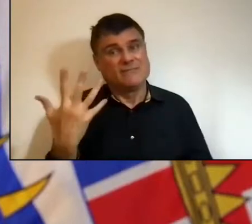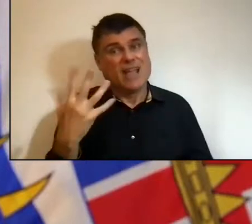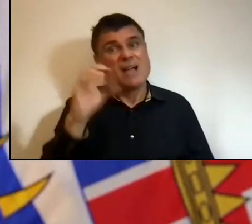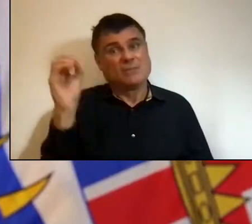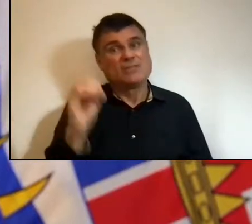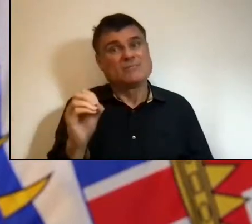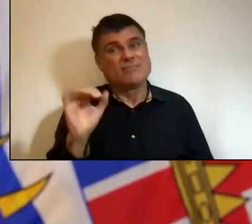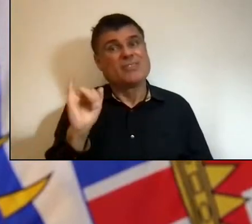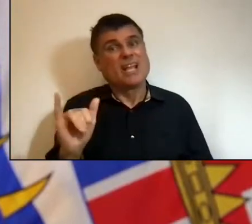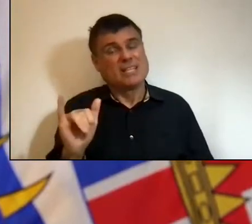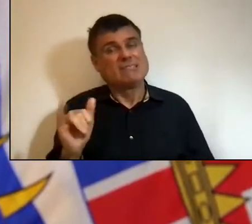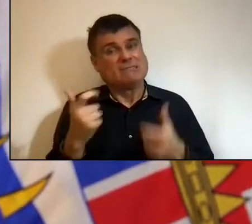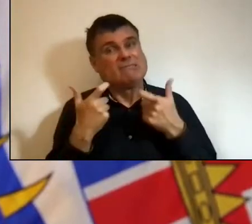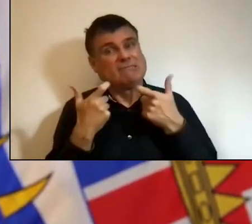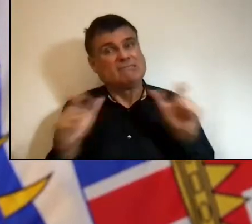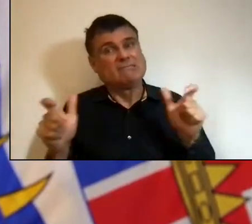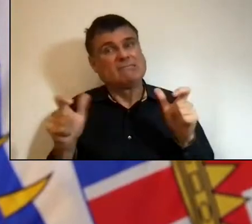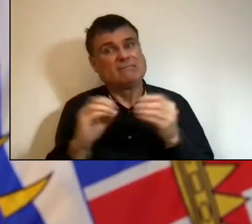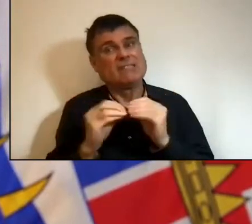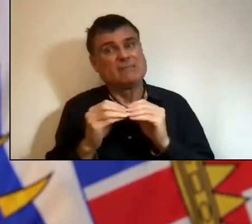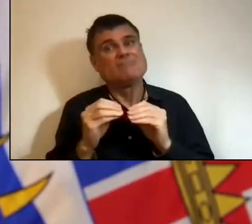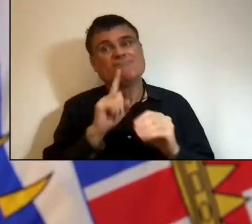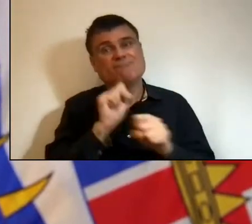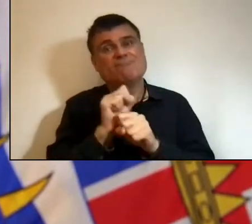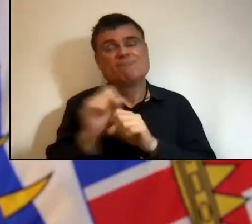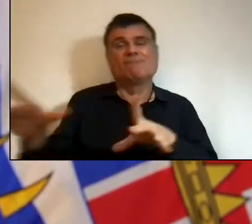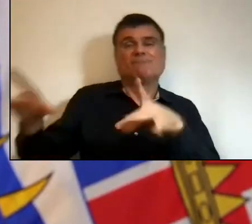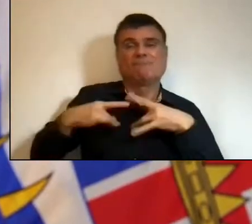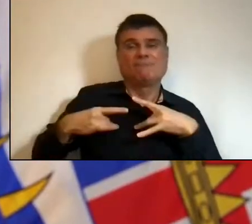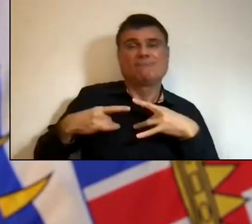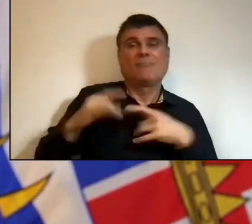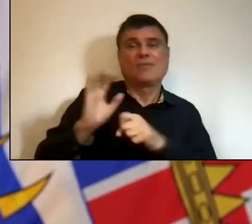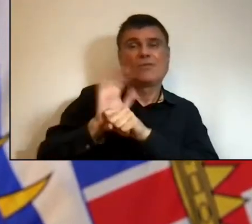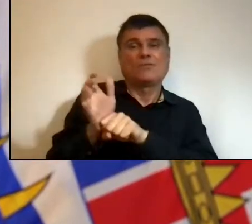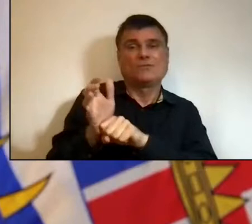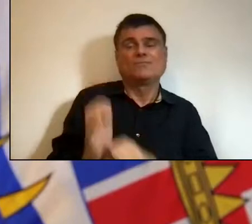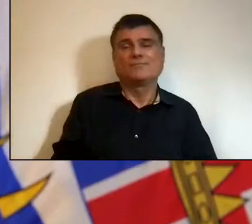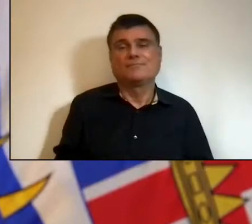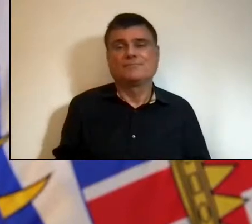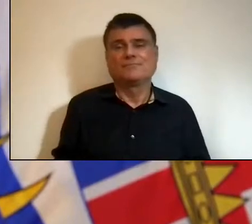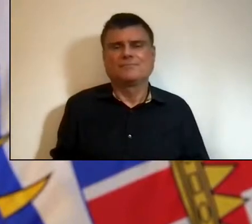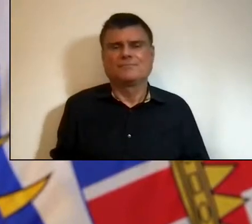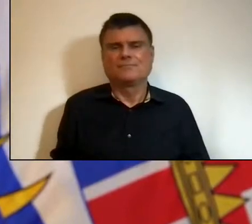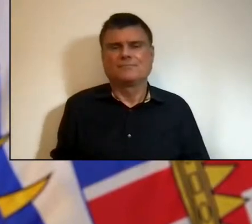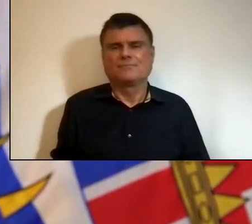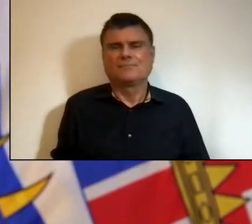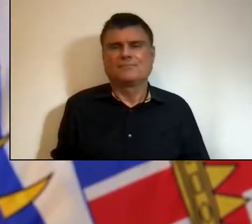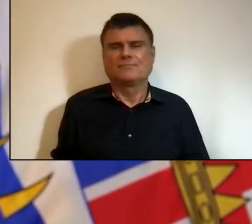follow up. Well, that's good. Thank you. You are. Last